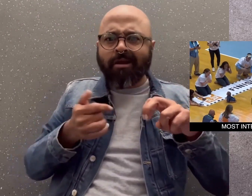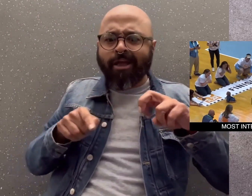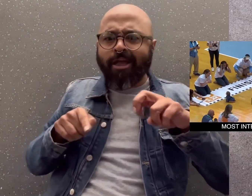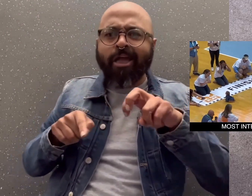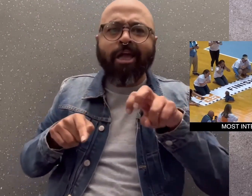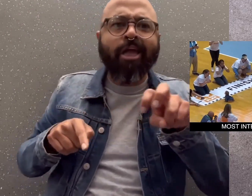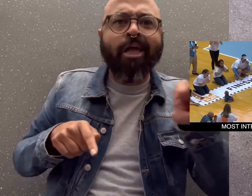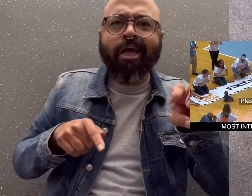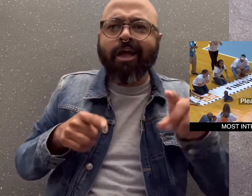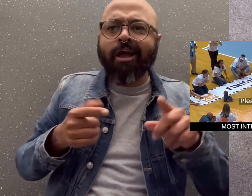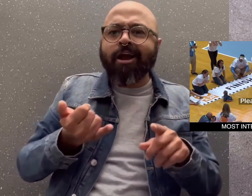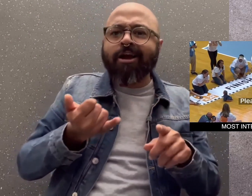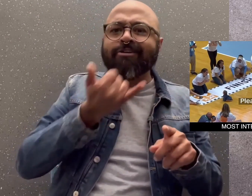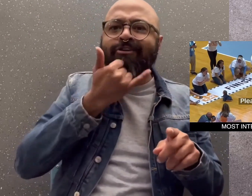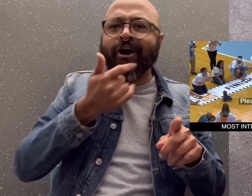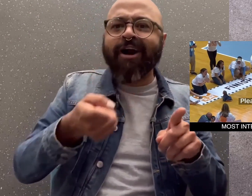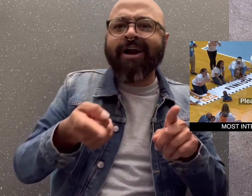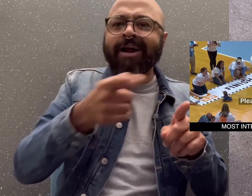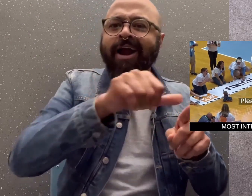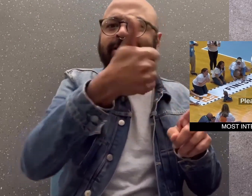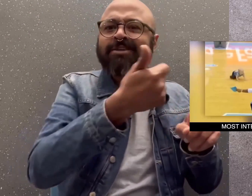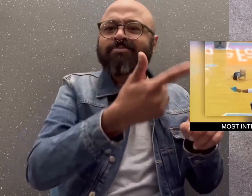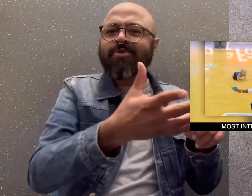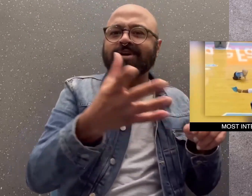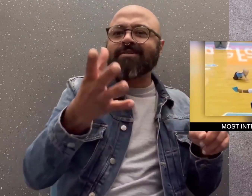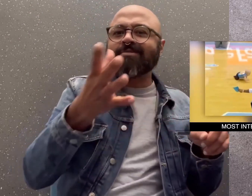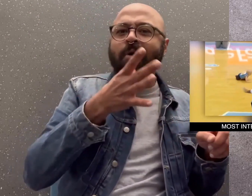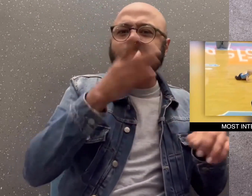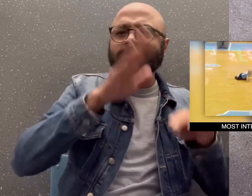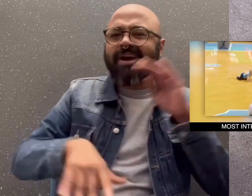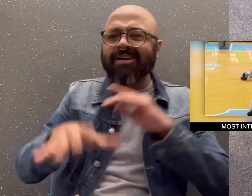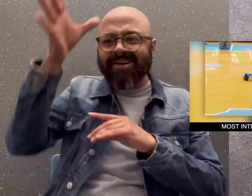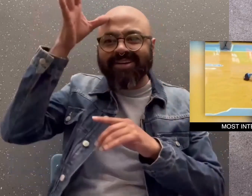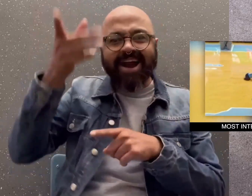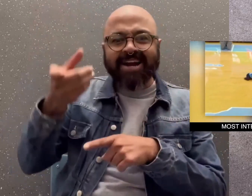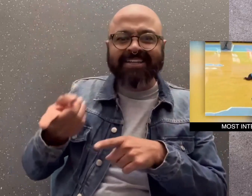But she crawled towards someone else's mom instead of her dad.